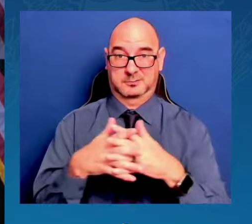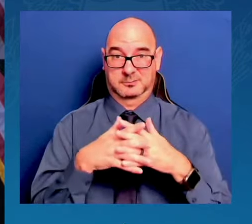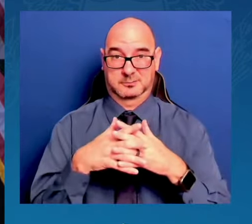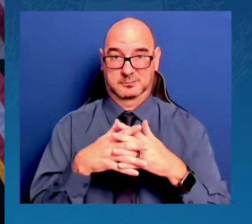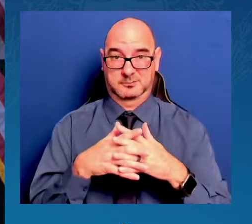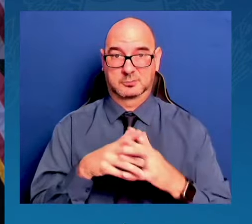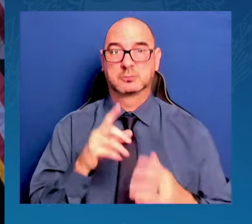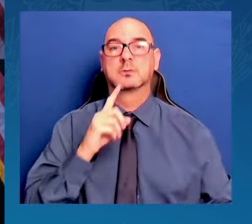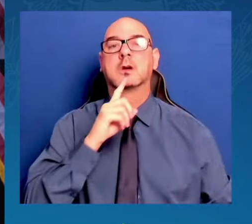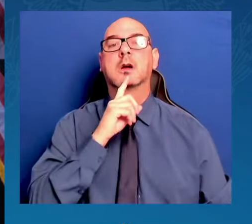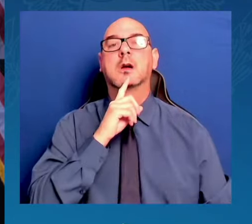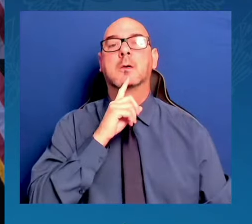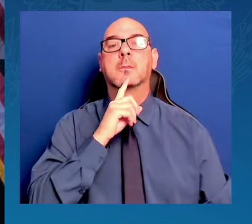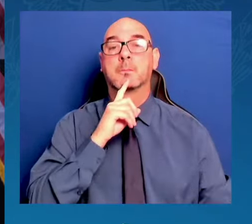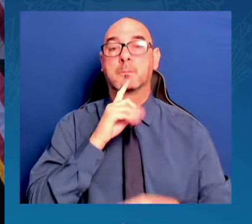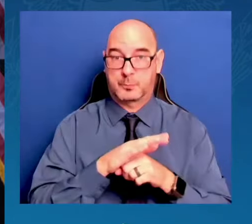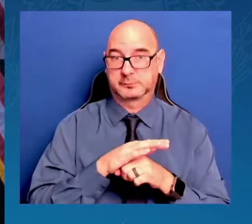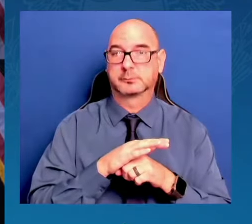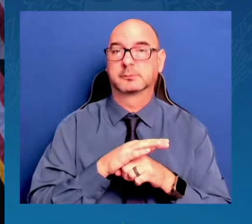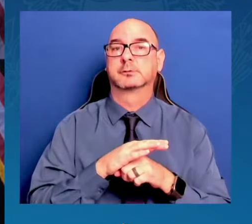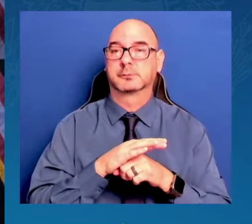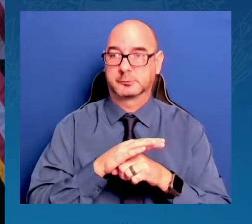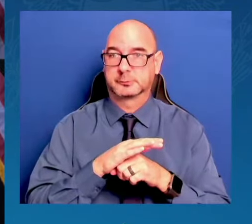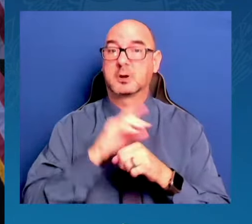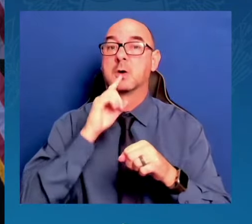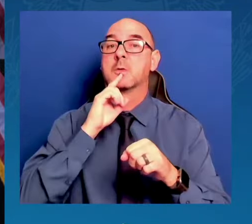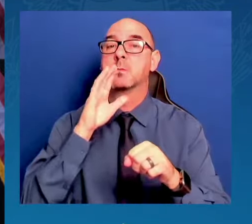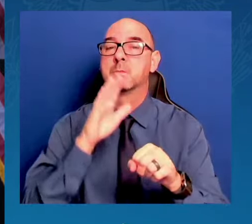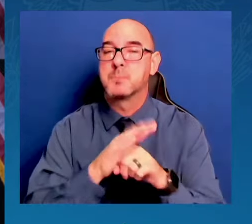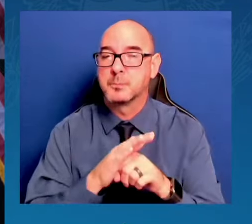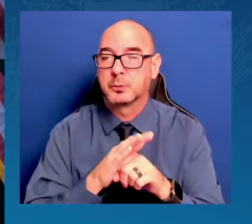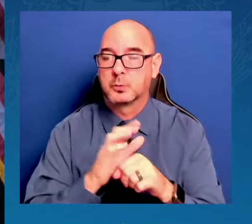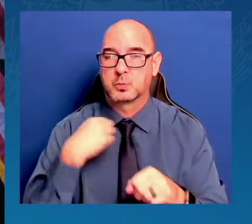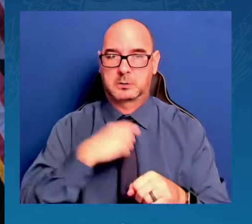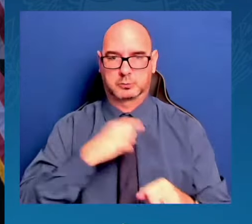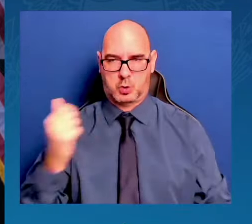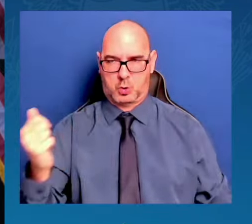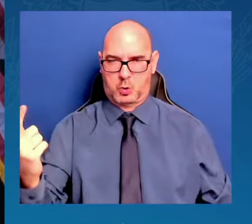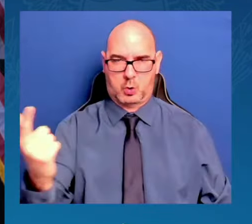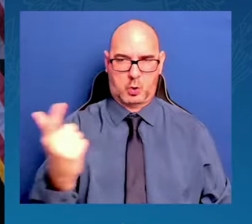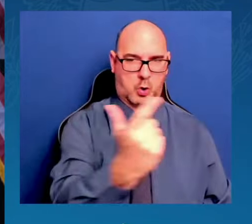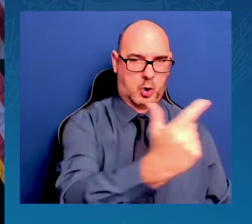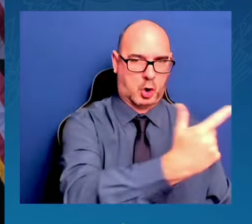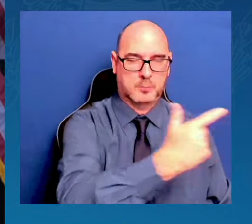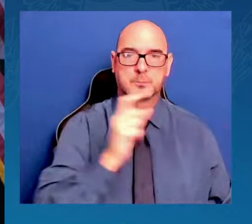A promise we must all make real in every state